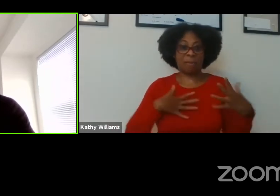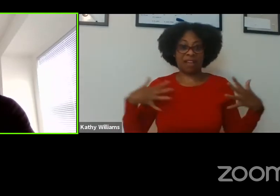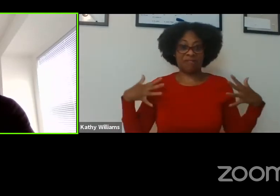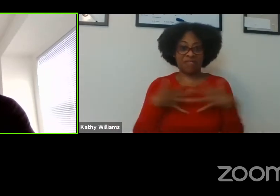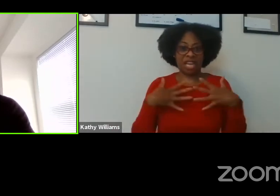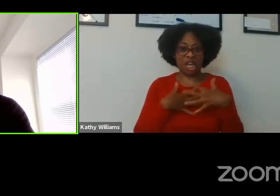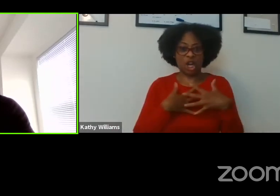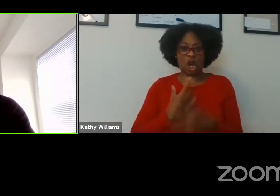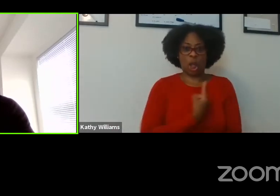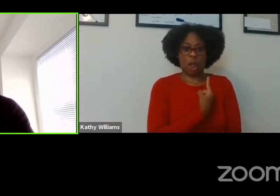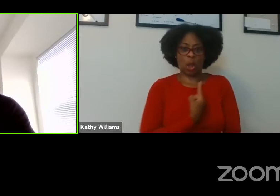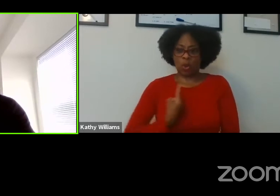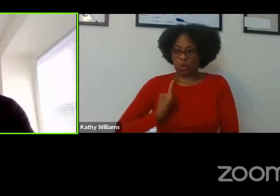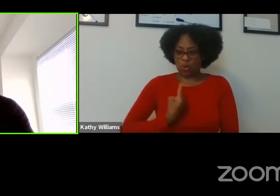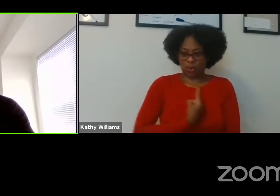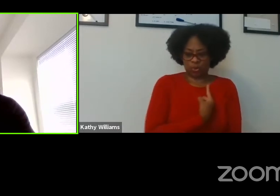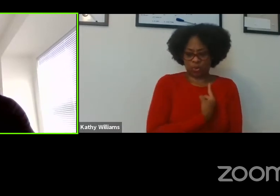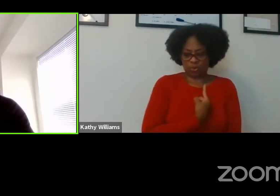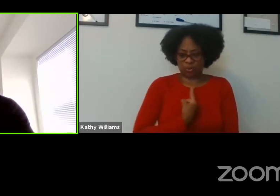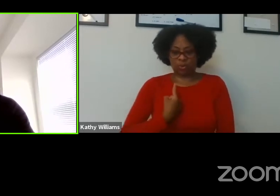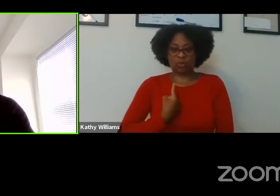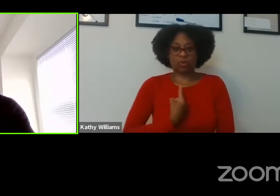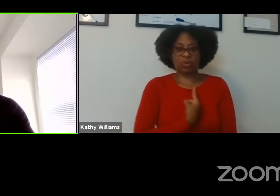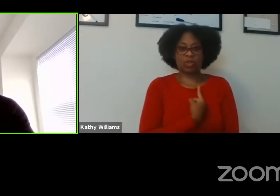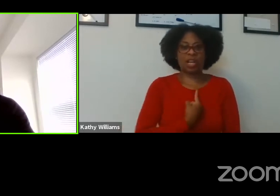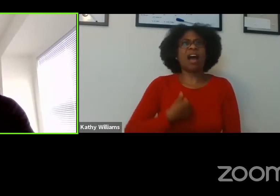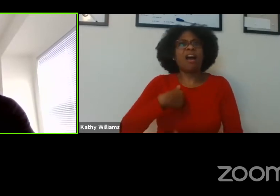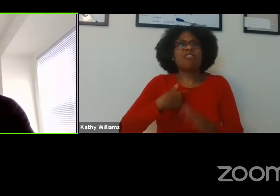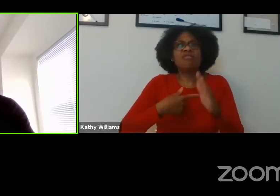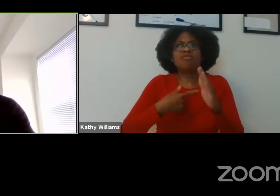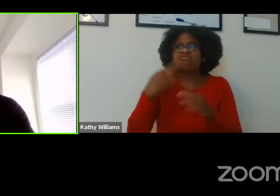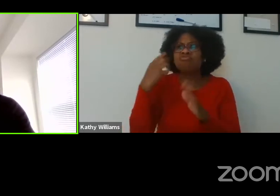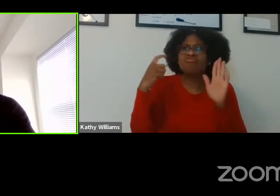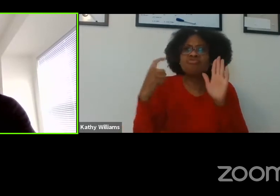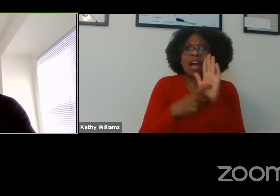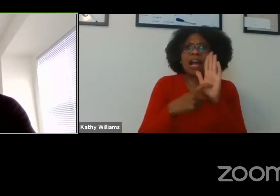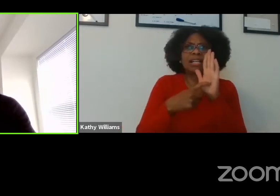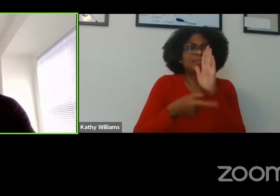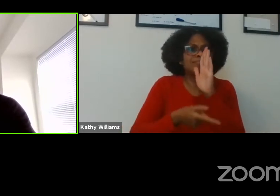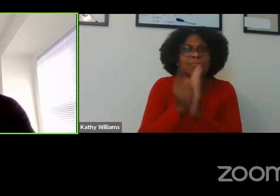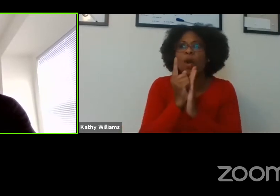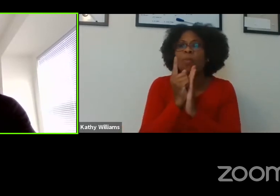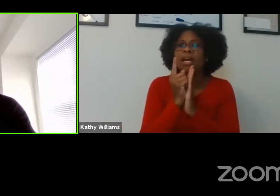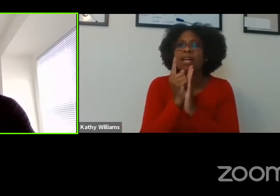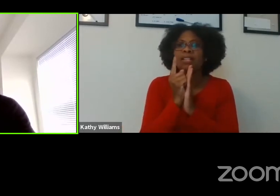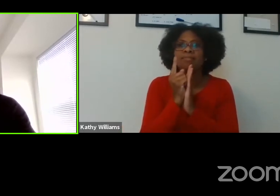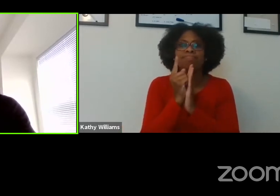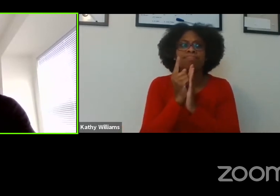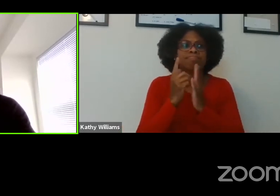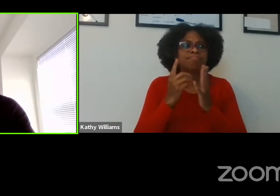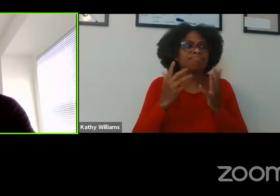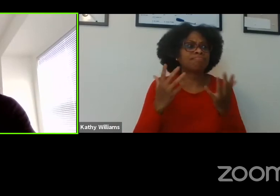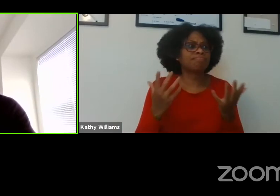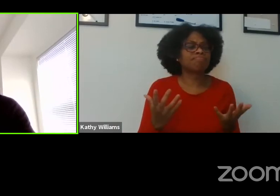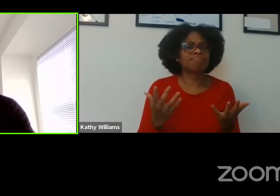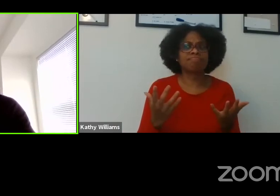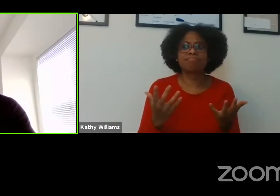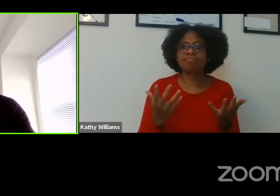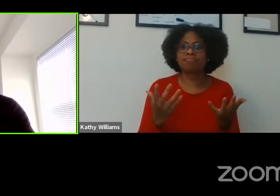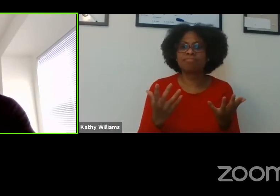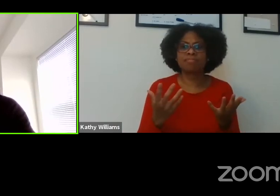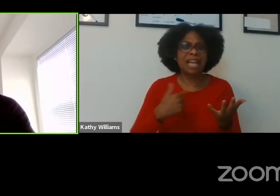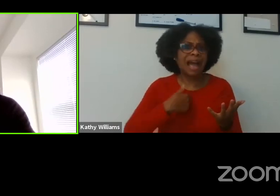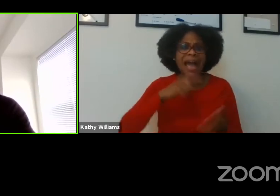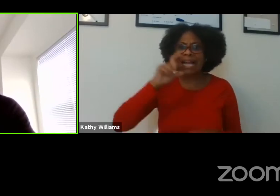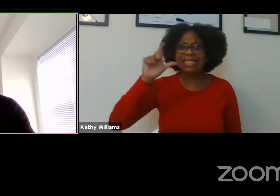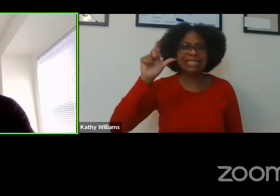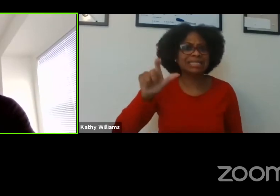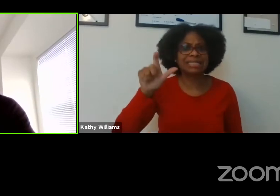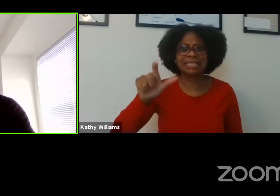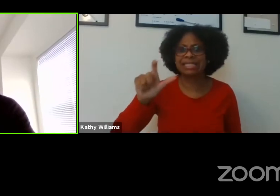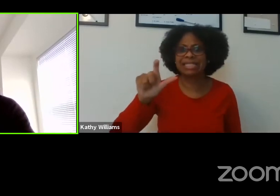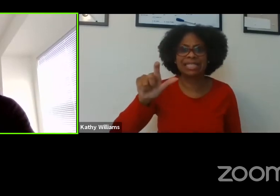Like, I recognized at that moment that I didn't necessarily need